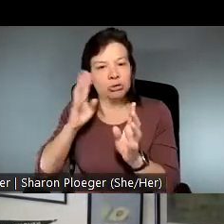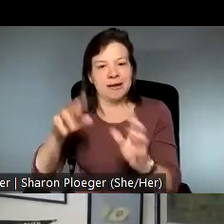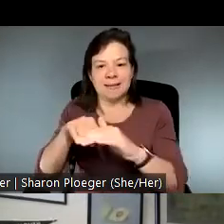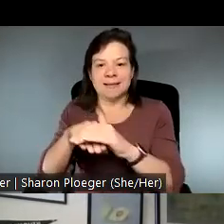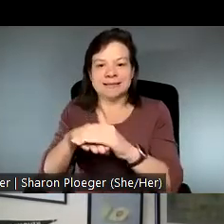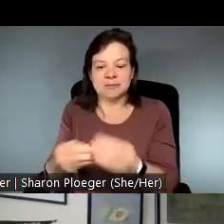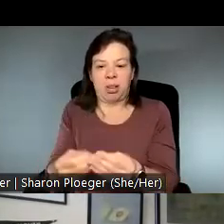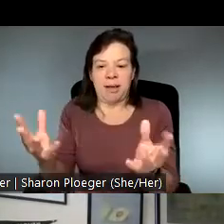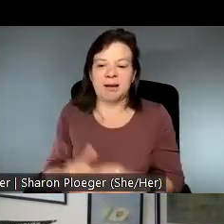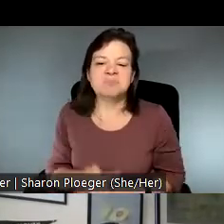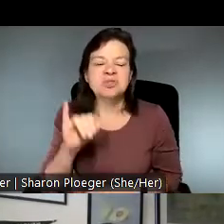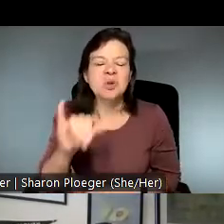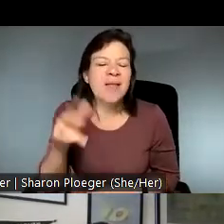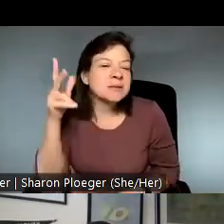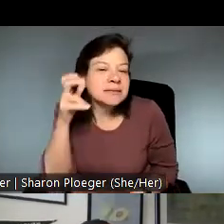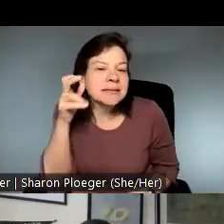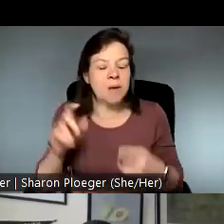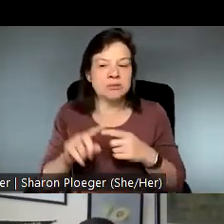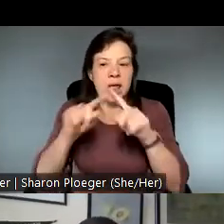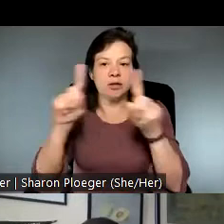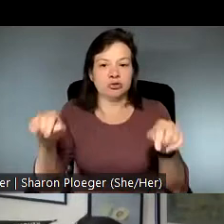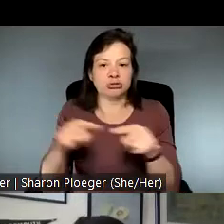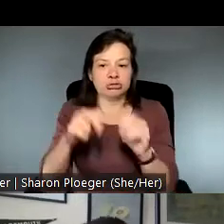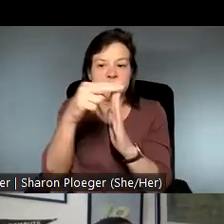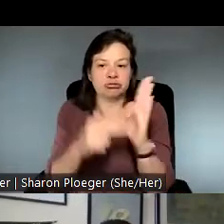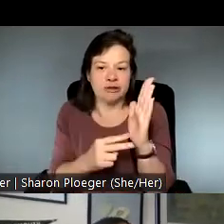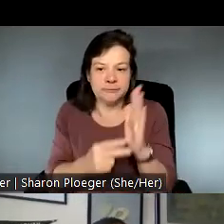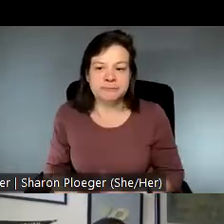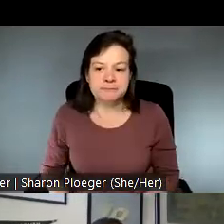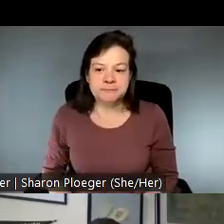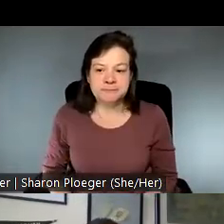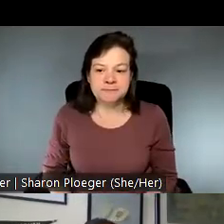So that's just a little taste of what a screen reader would sound like to someone using it.